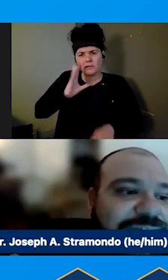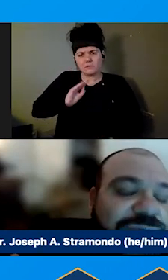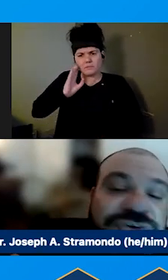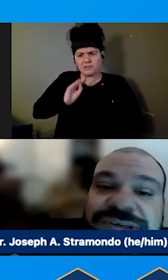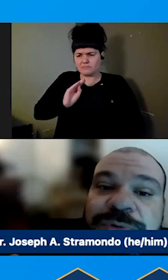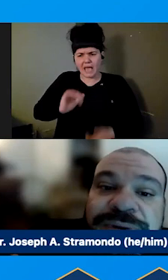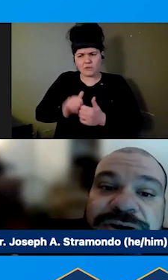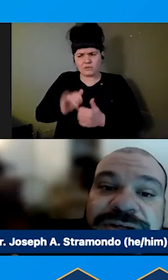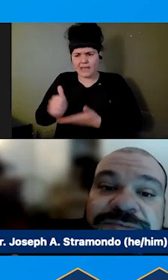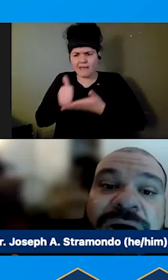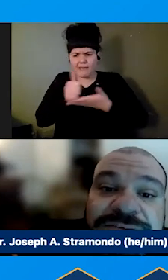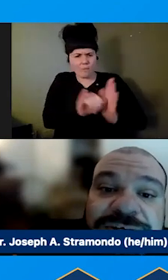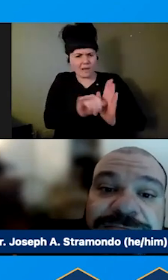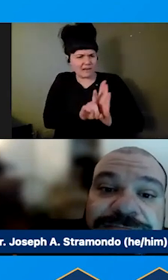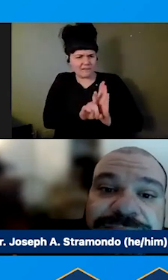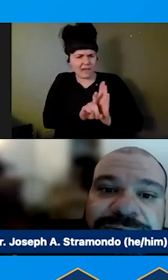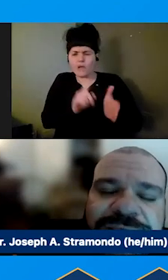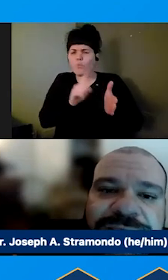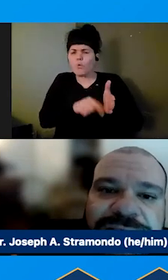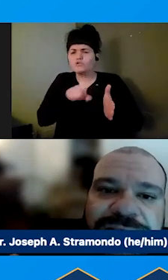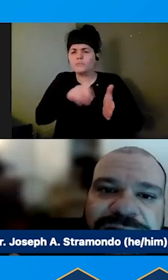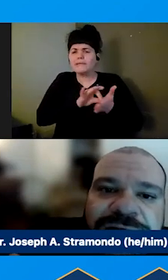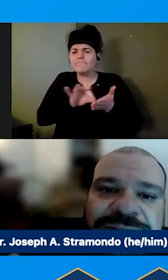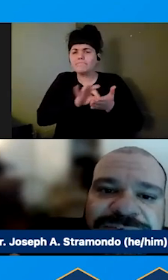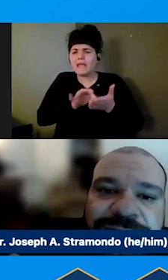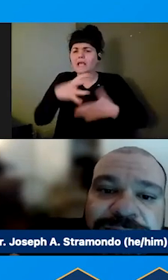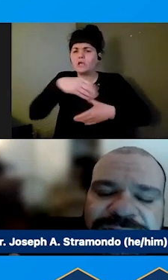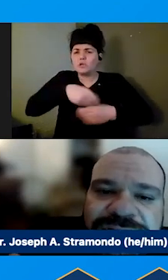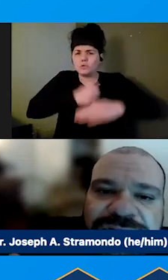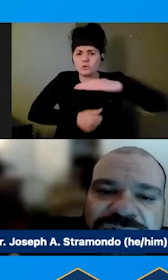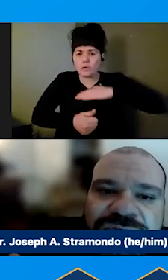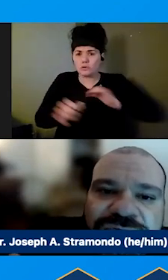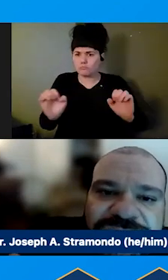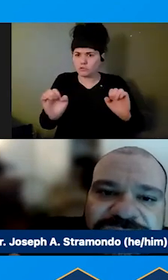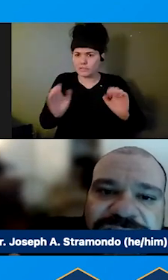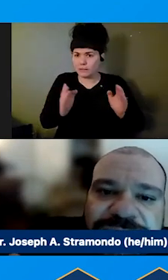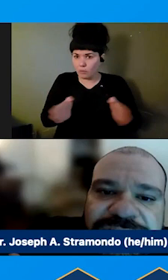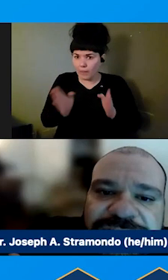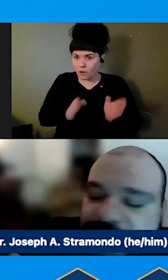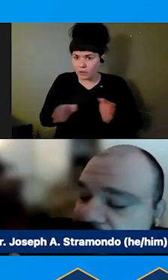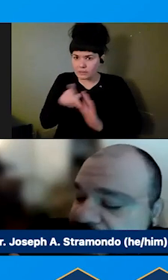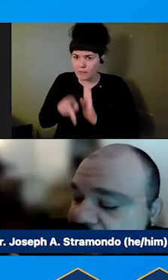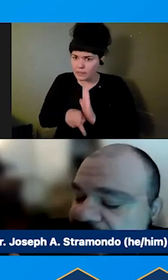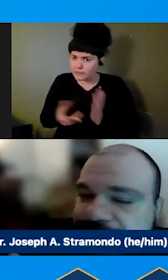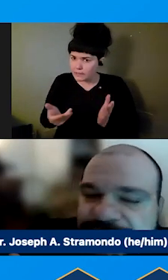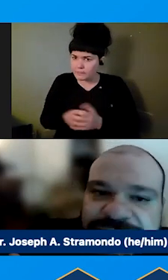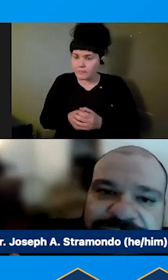identify what even counts as emergency preparedness policy? Okay. And so really we can